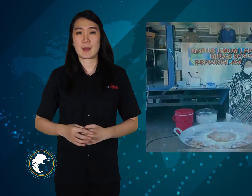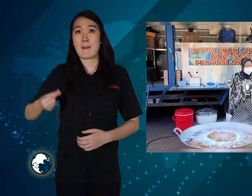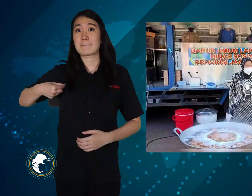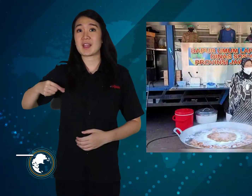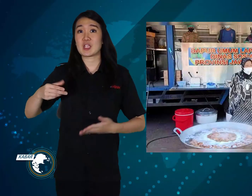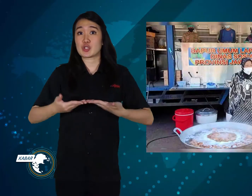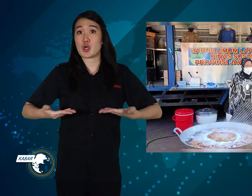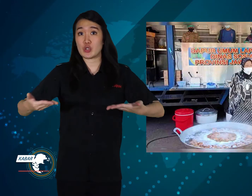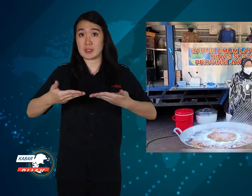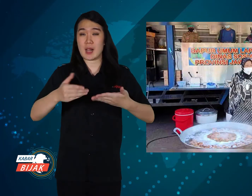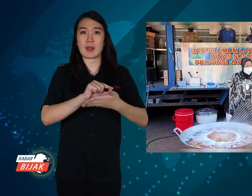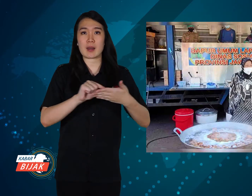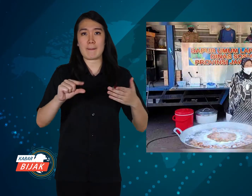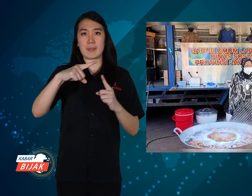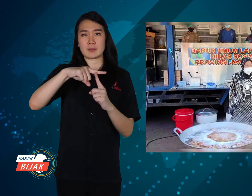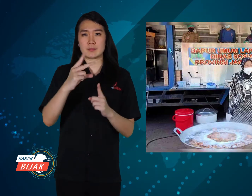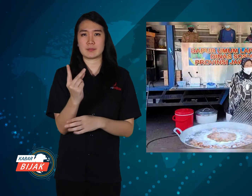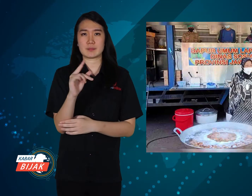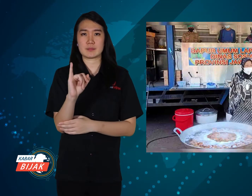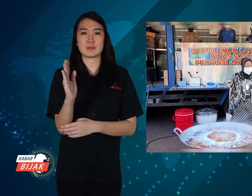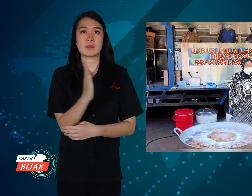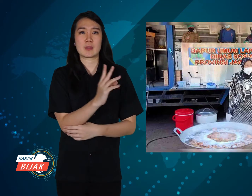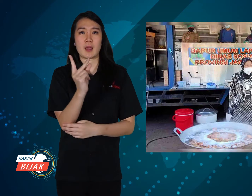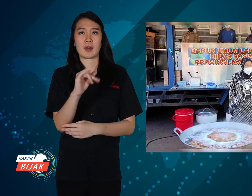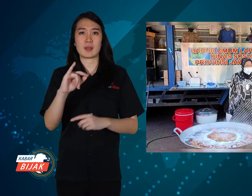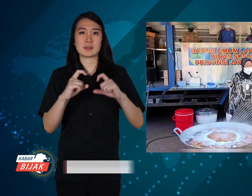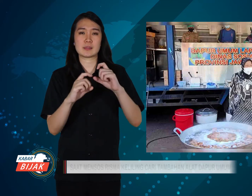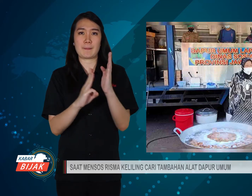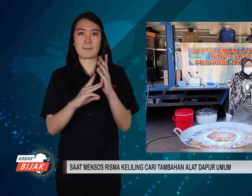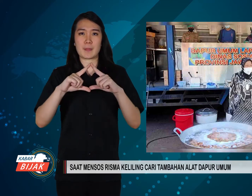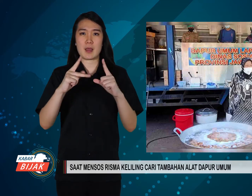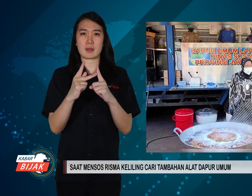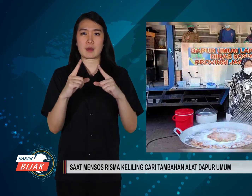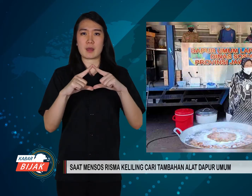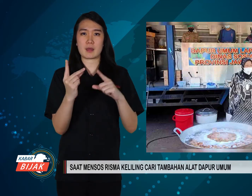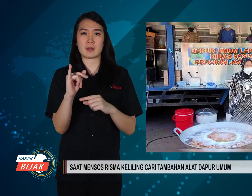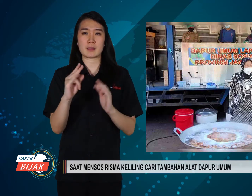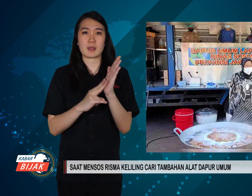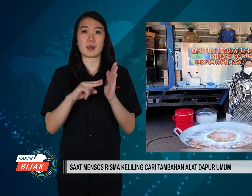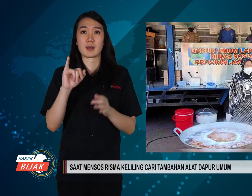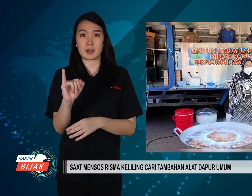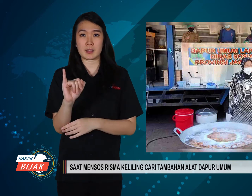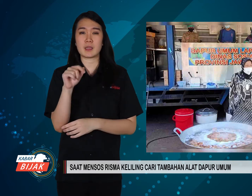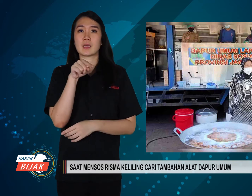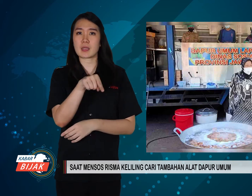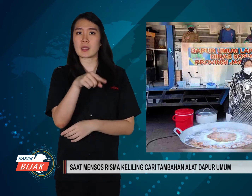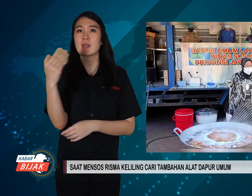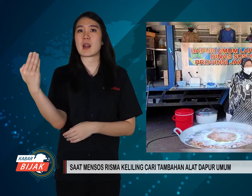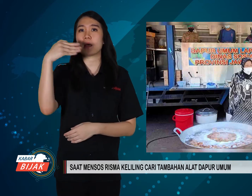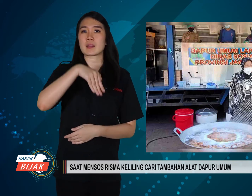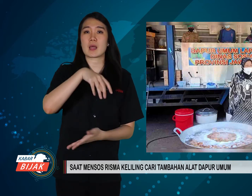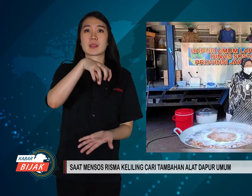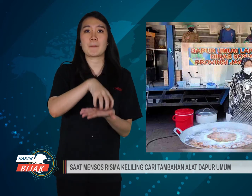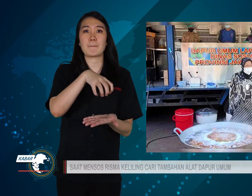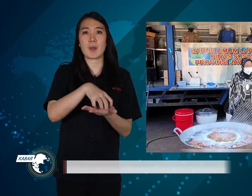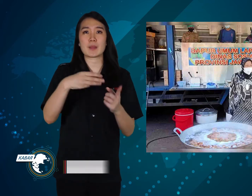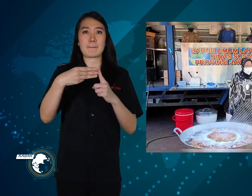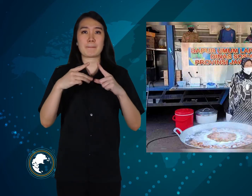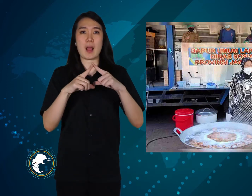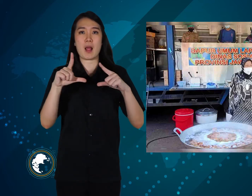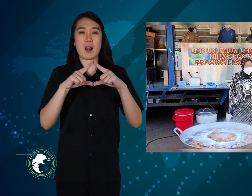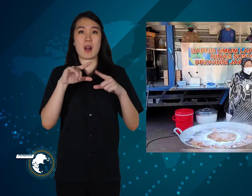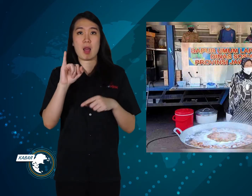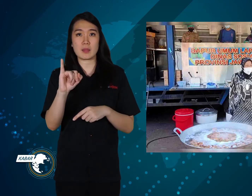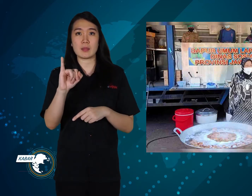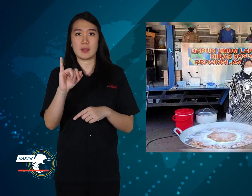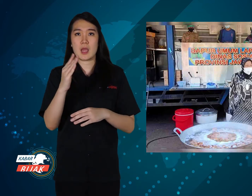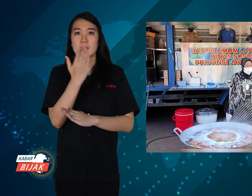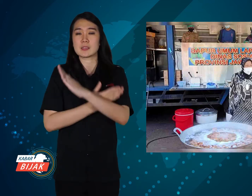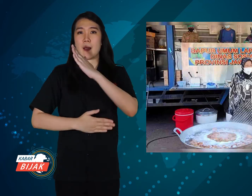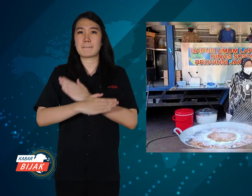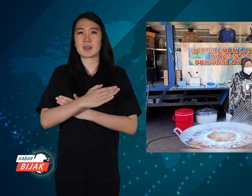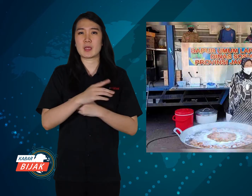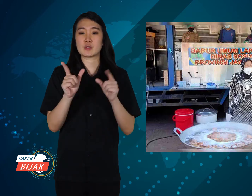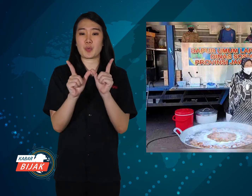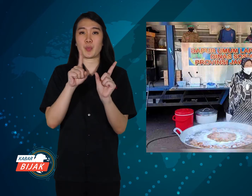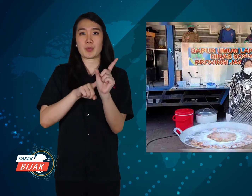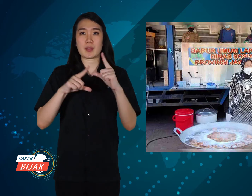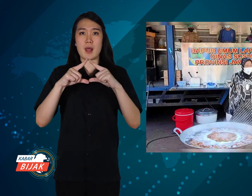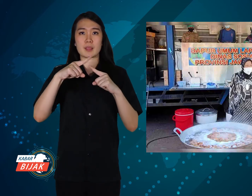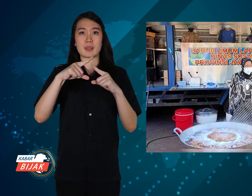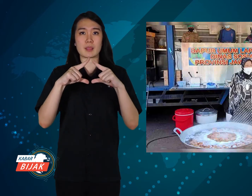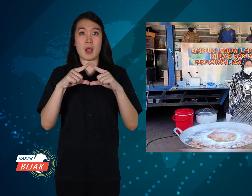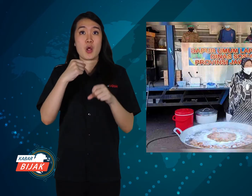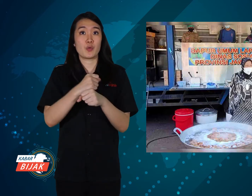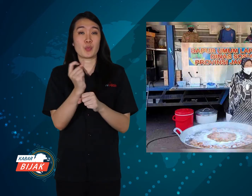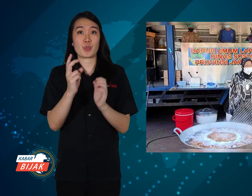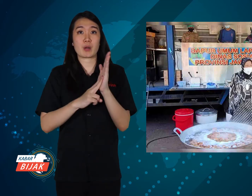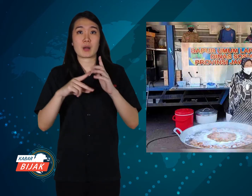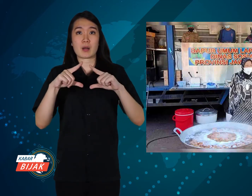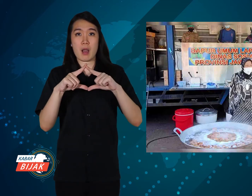Minister of Social Affairs, Tri Rismaharini, yesterday Tuesday visited Wyta Guna Disability Center,